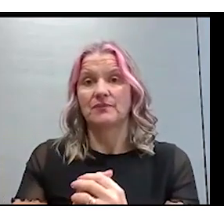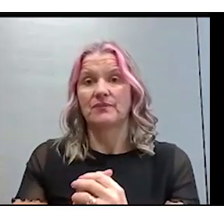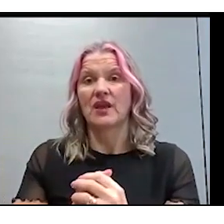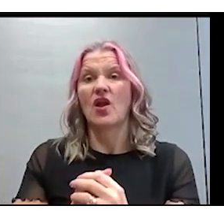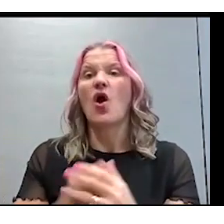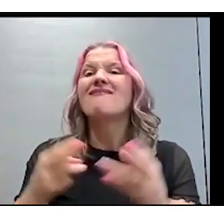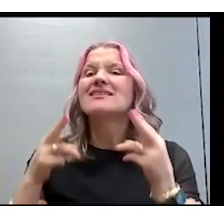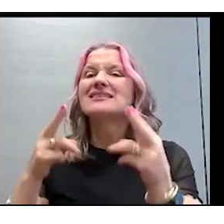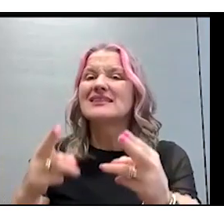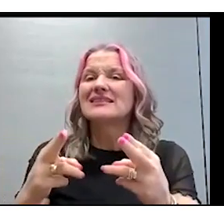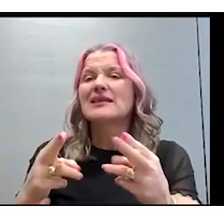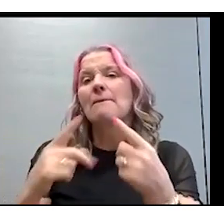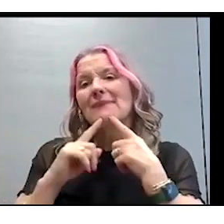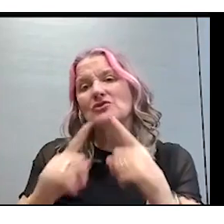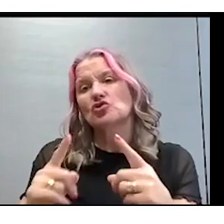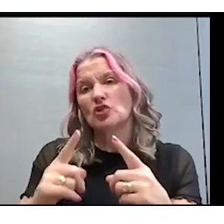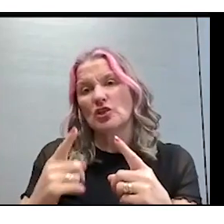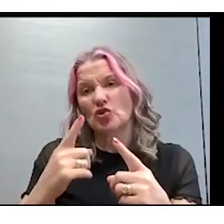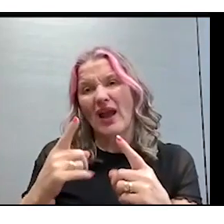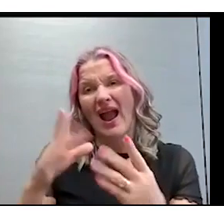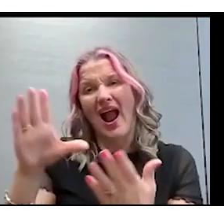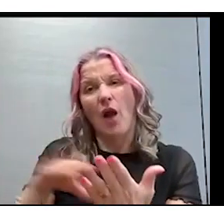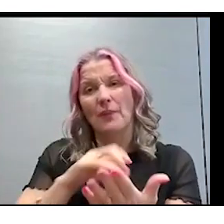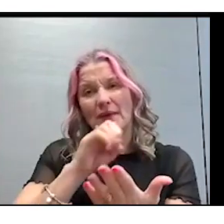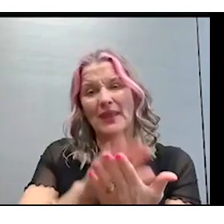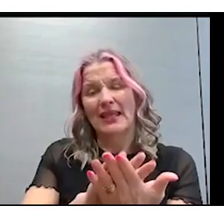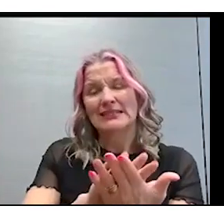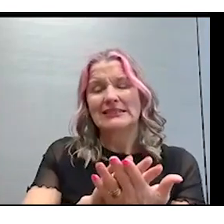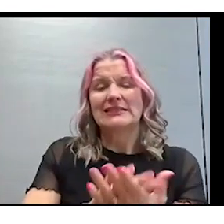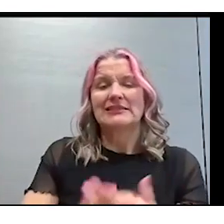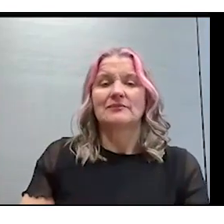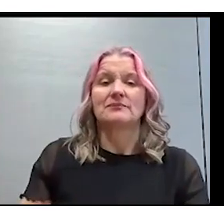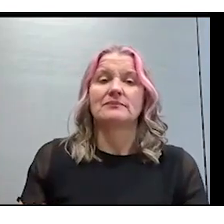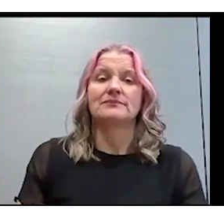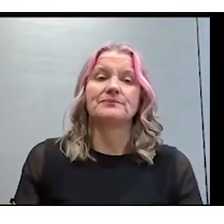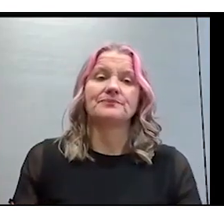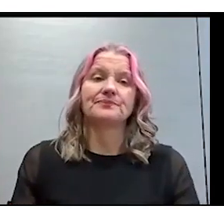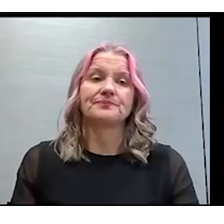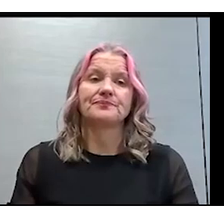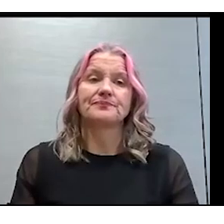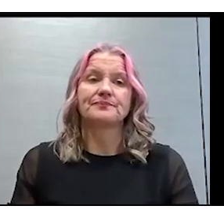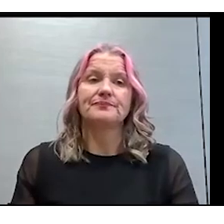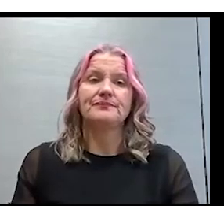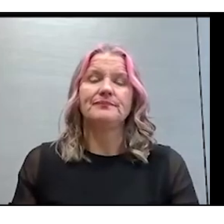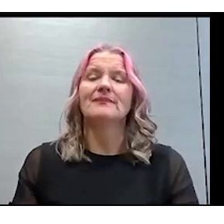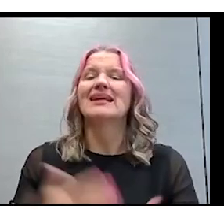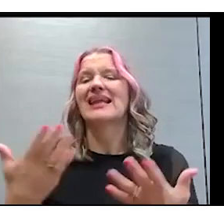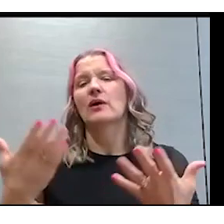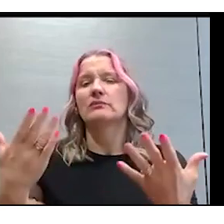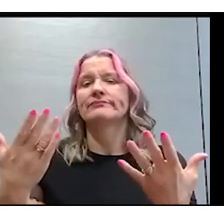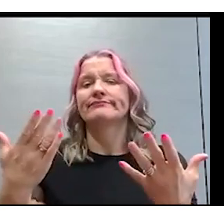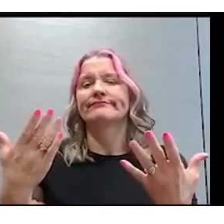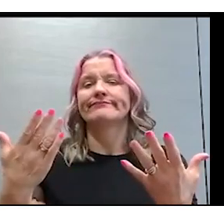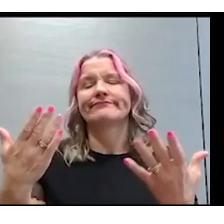you can copy, paste or adjust to your AI system. So let's go through this imaginary exercise.